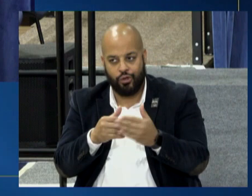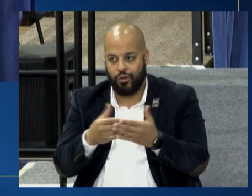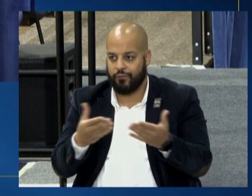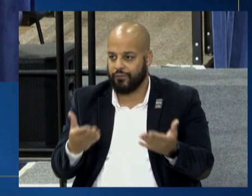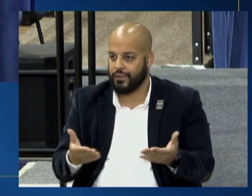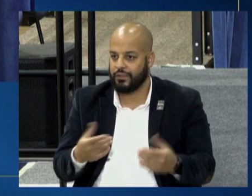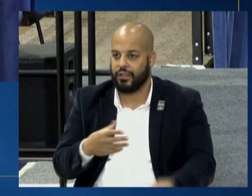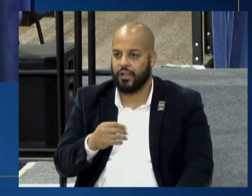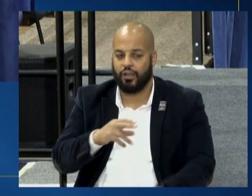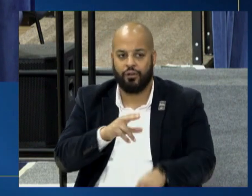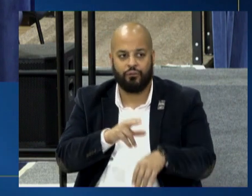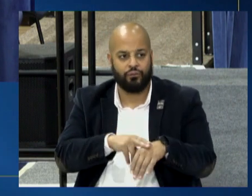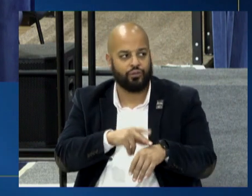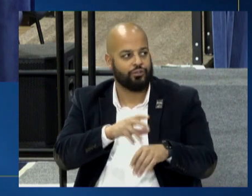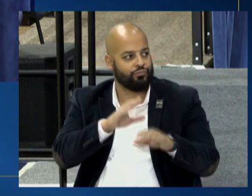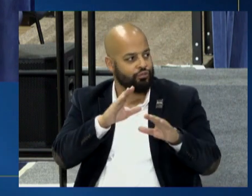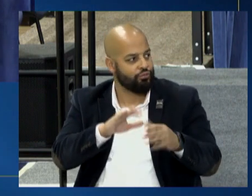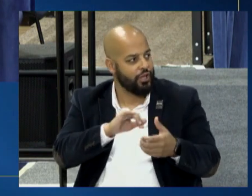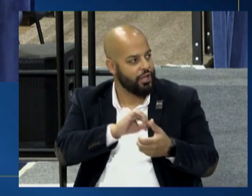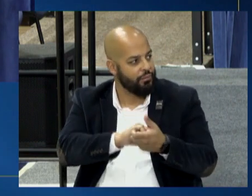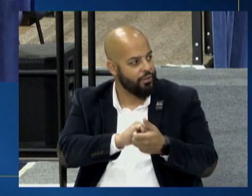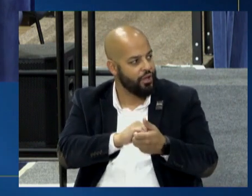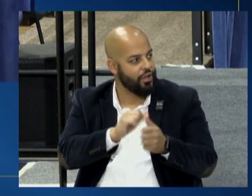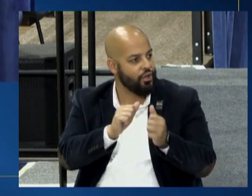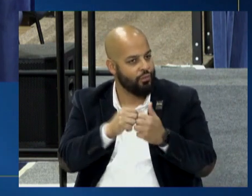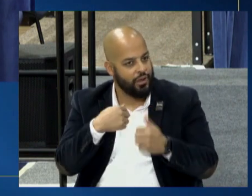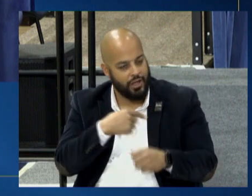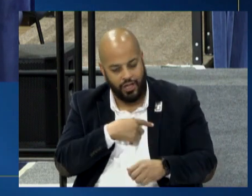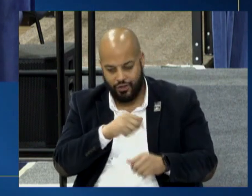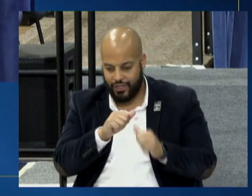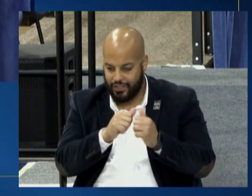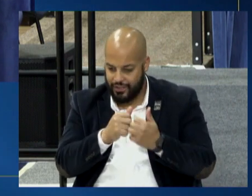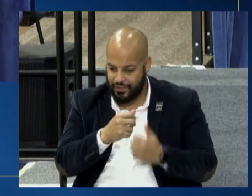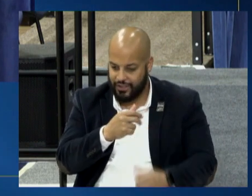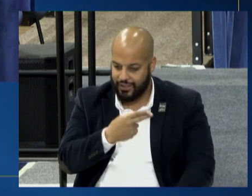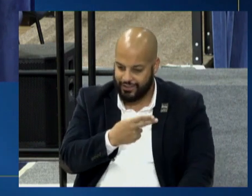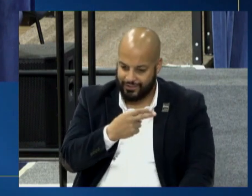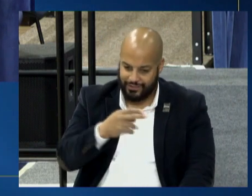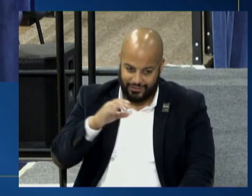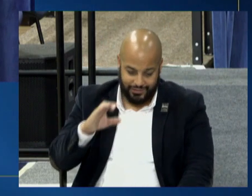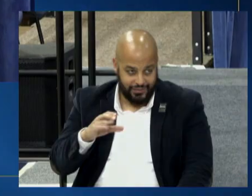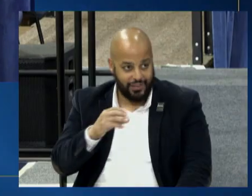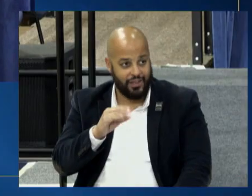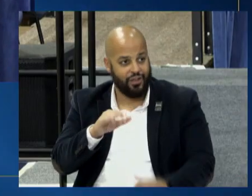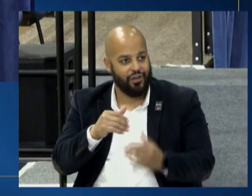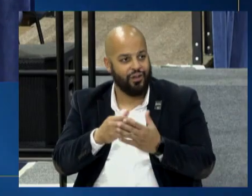for being such a great partner with our agency at ASDP and all of our federal -- other federal